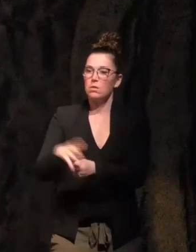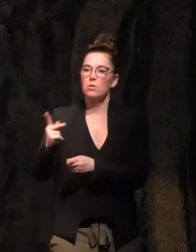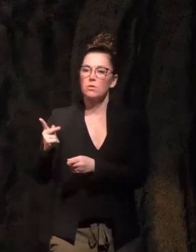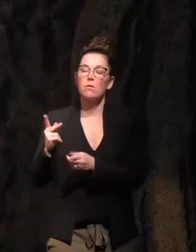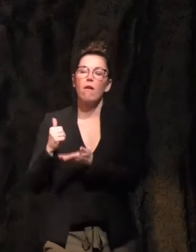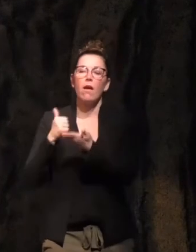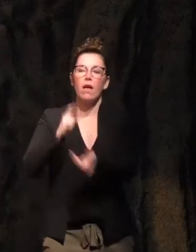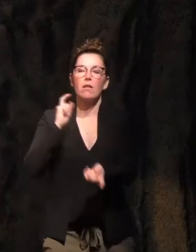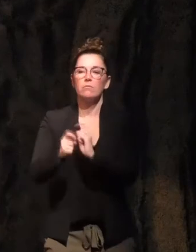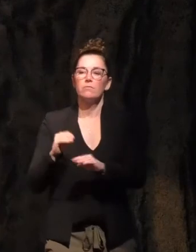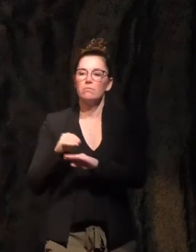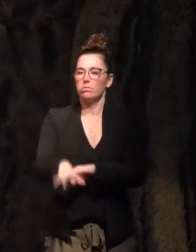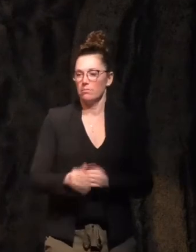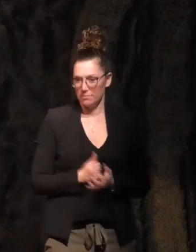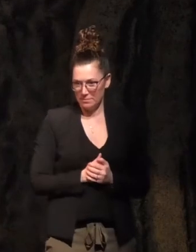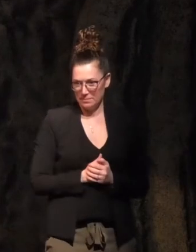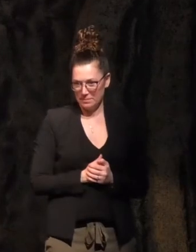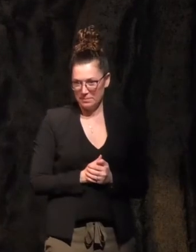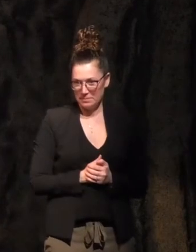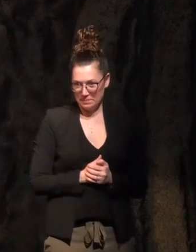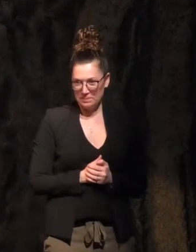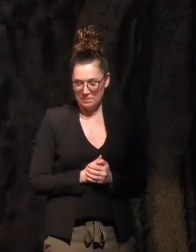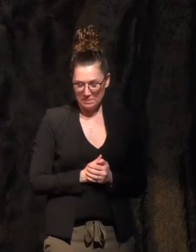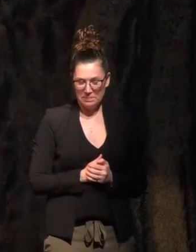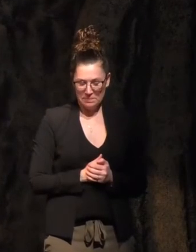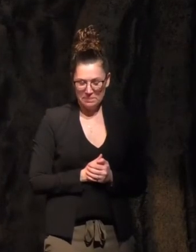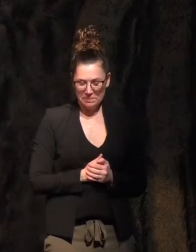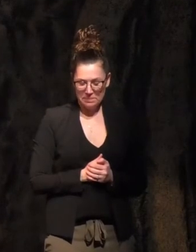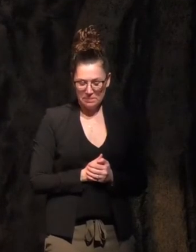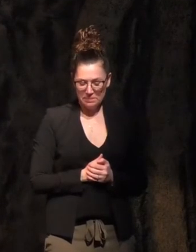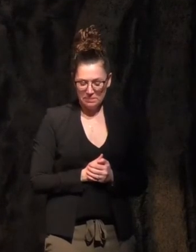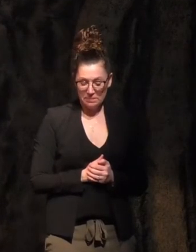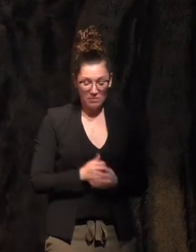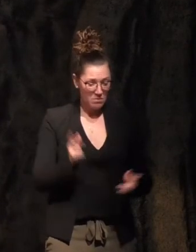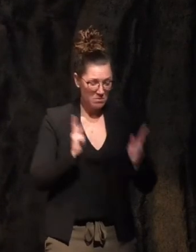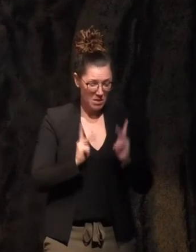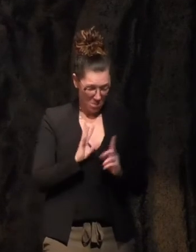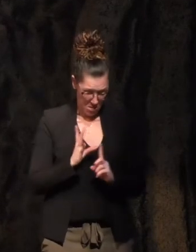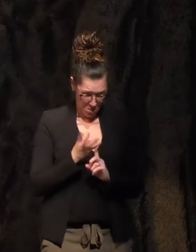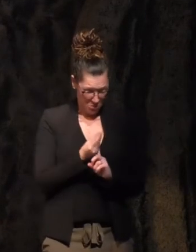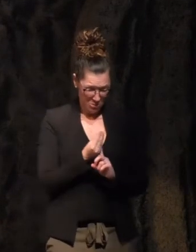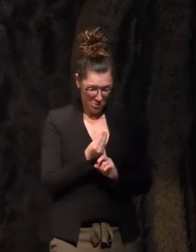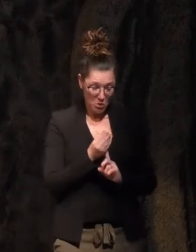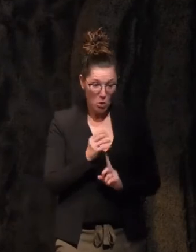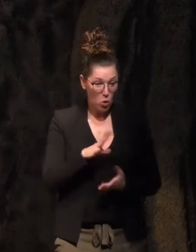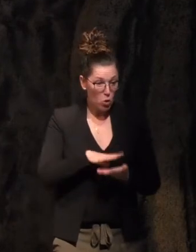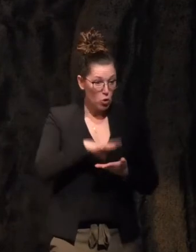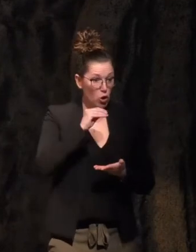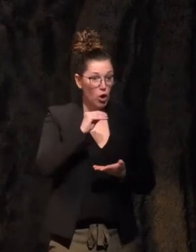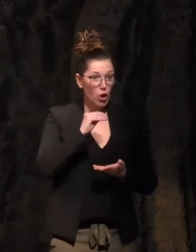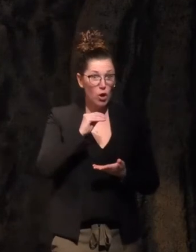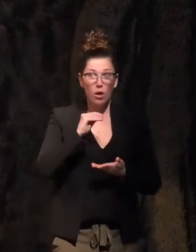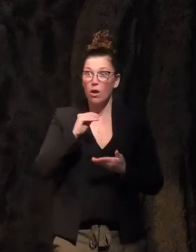is being assumed by folks who learned their trade outside of the cultures of large institutions and a milieu that was perhaps, and I'm not being critical,